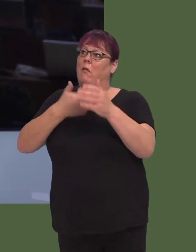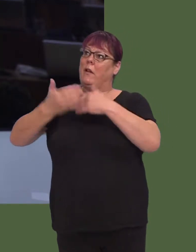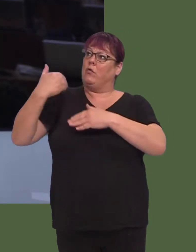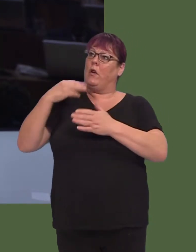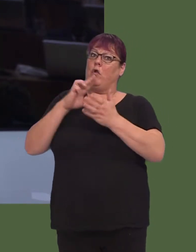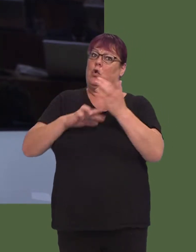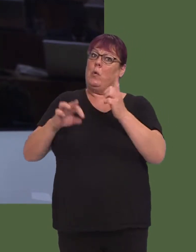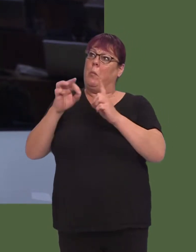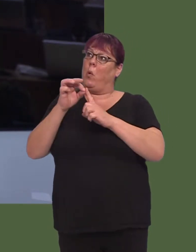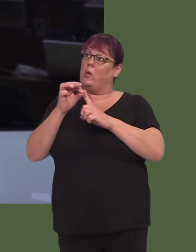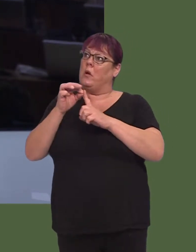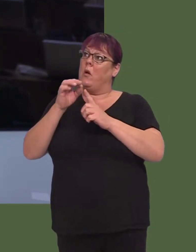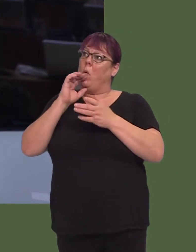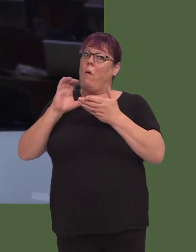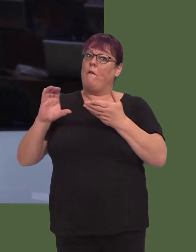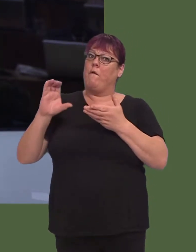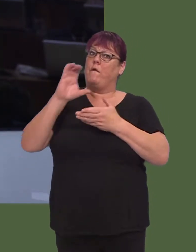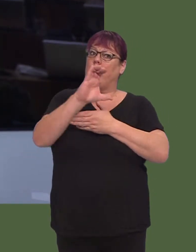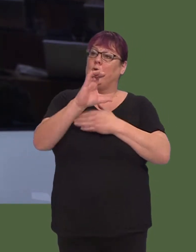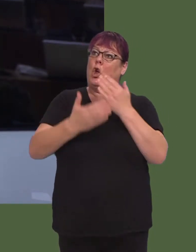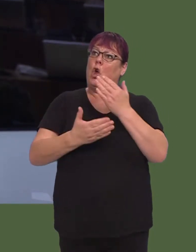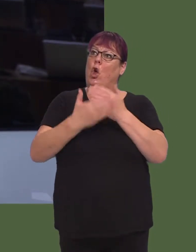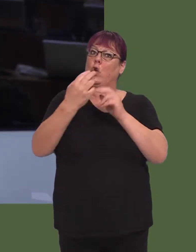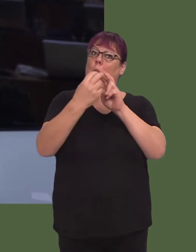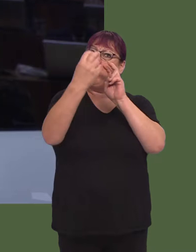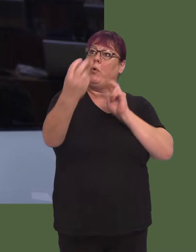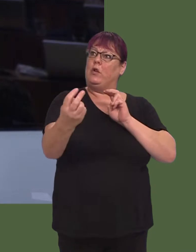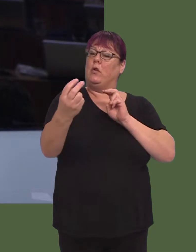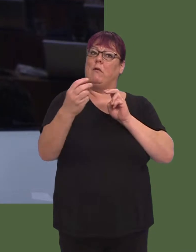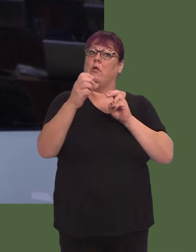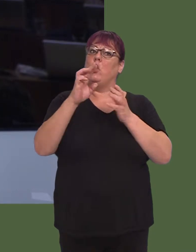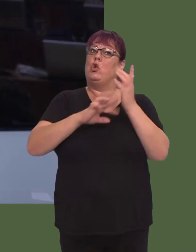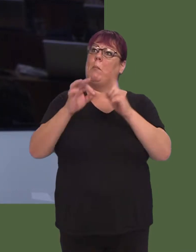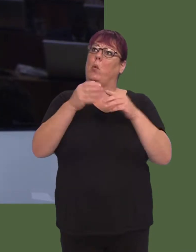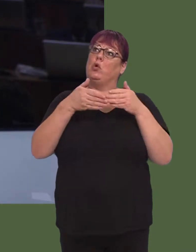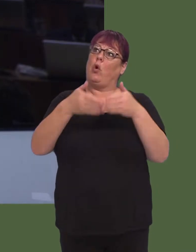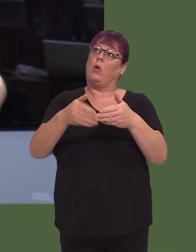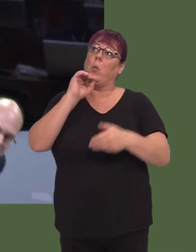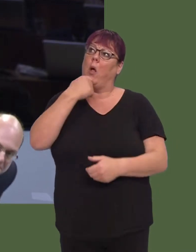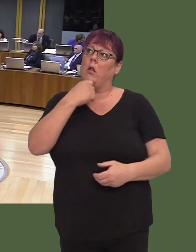industrial heritage of Newport by funding an equally inspiring new bridge over Newport docks for the M4 relief road.